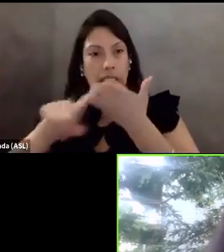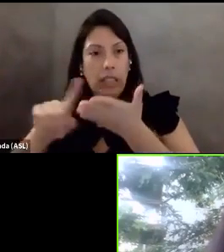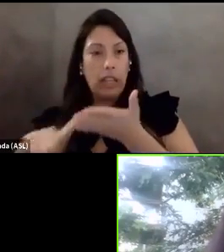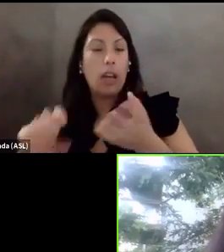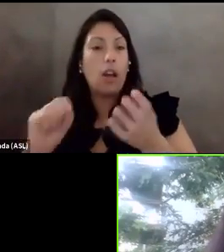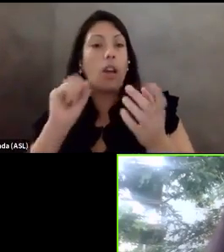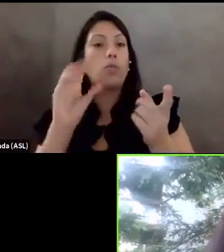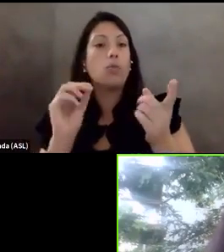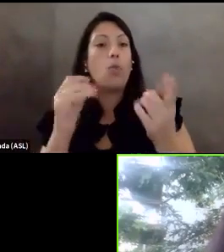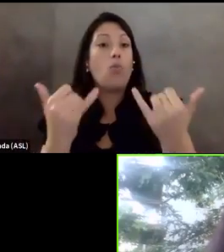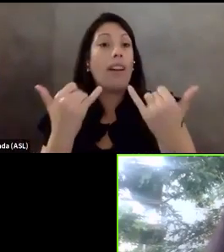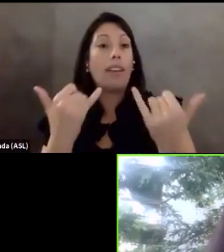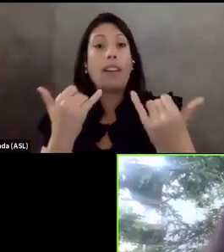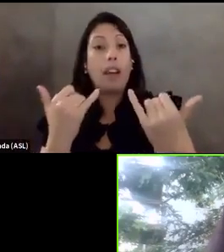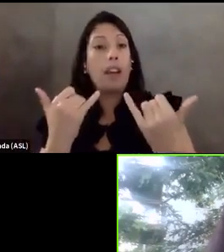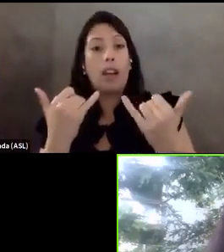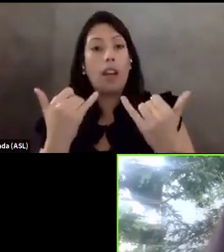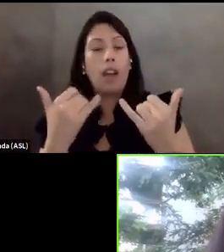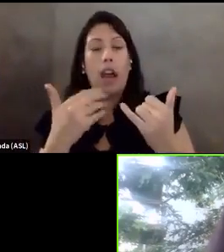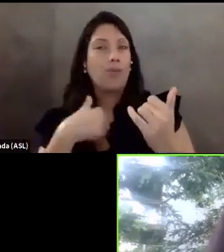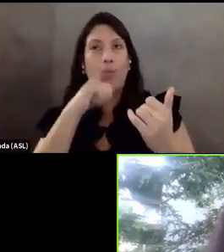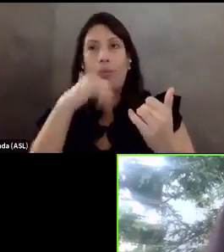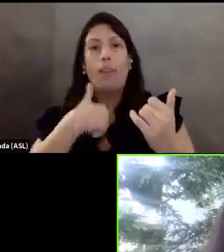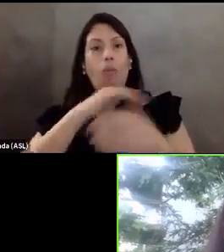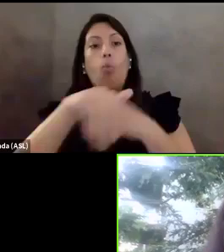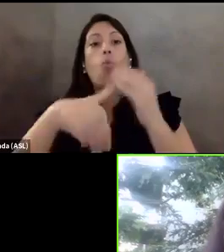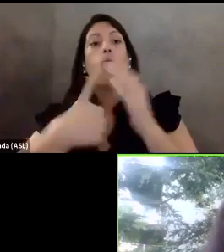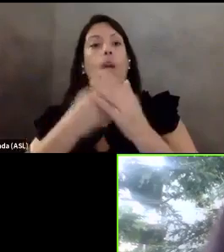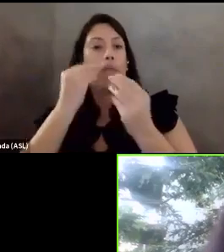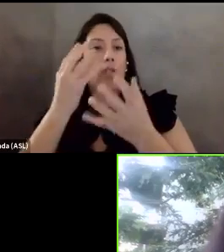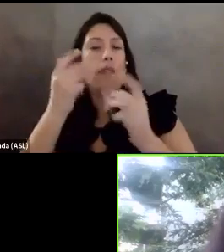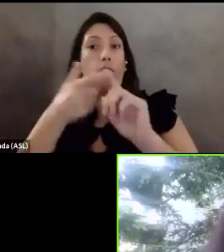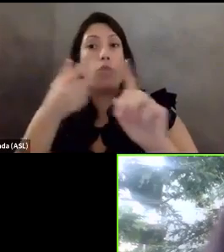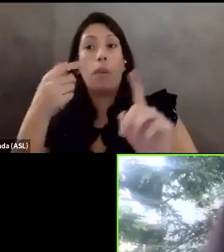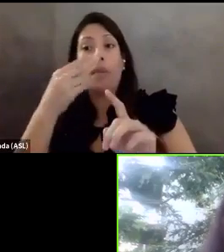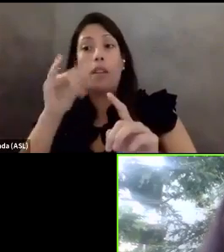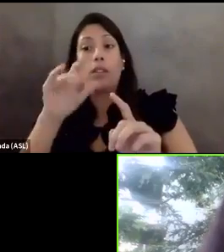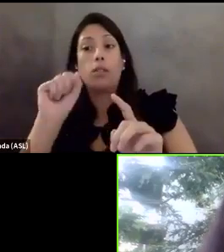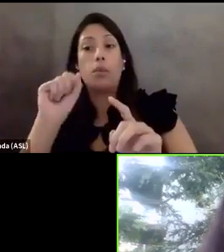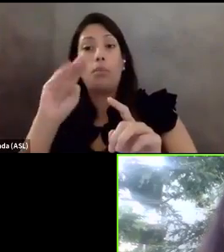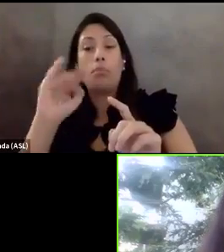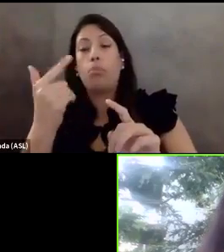at this point have all the details from Healdsburg. And so it's hard to compare that to